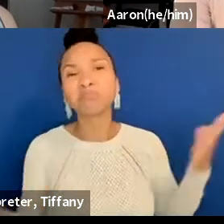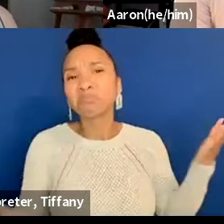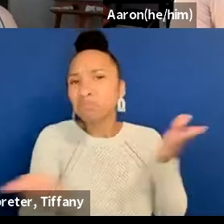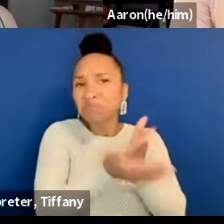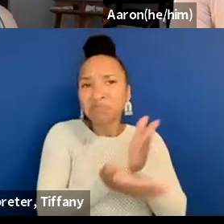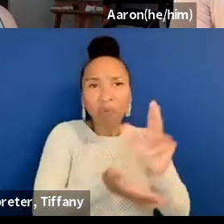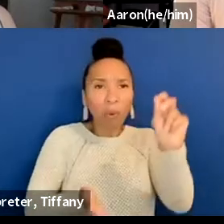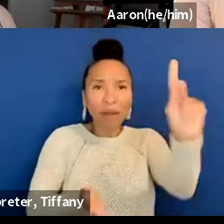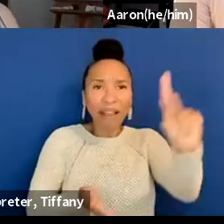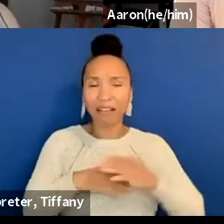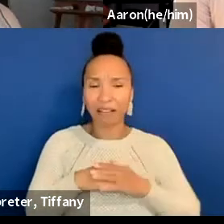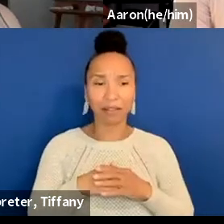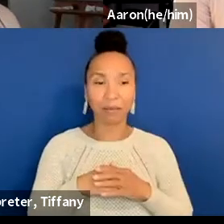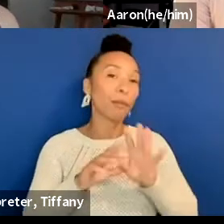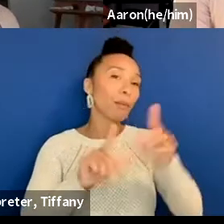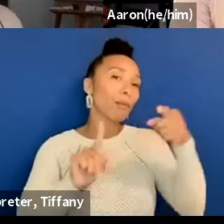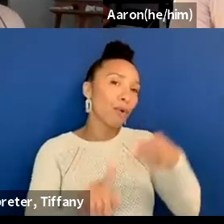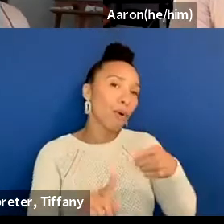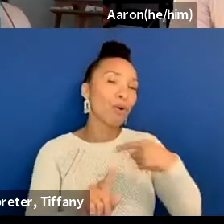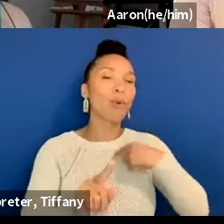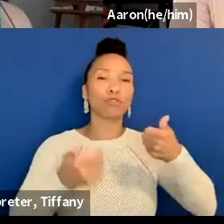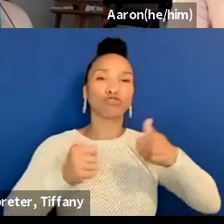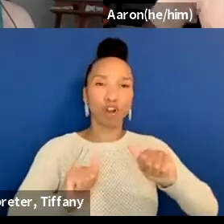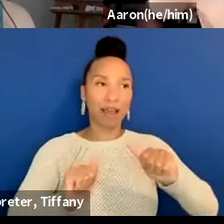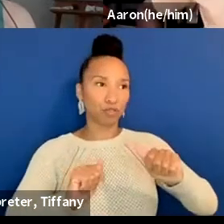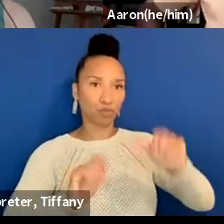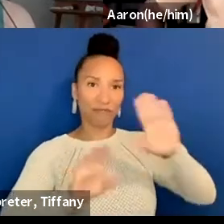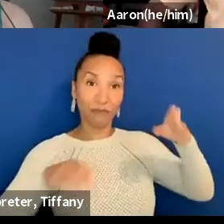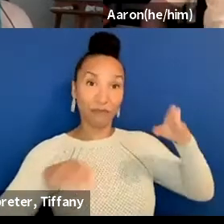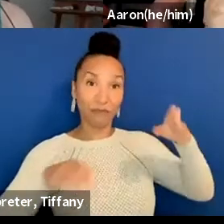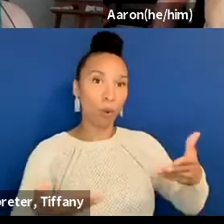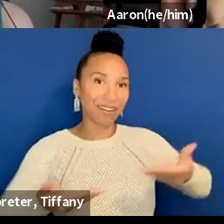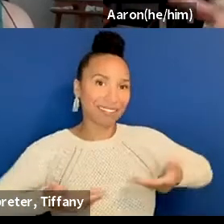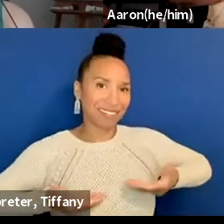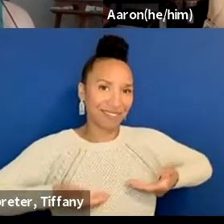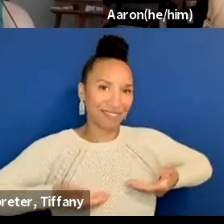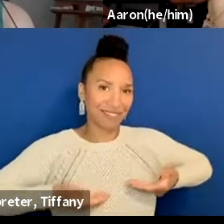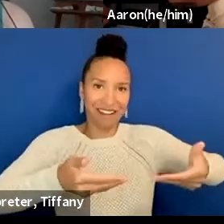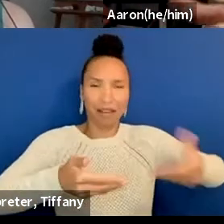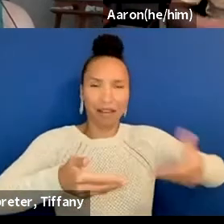Benjamin (they/them/elle): yeah I wanted to speak that into the space, and I think like that was what was so incredible about getting to.